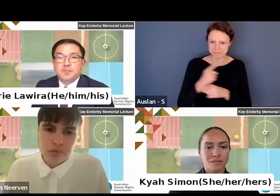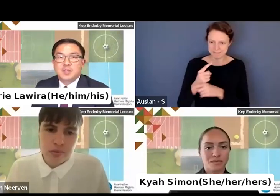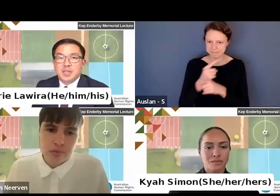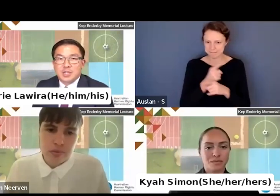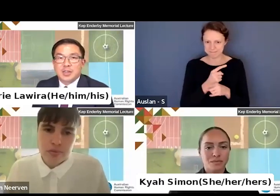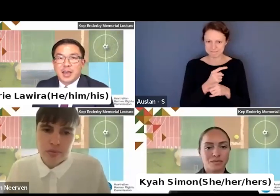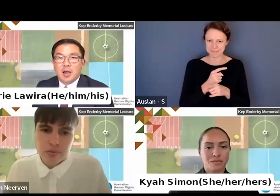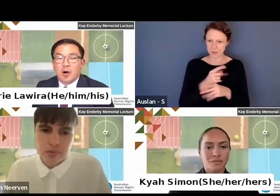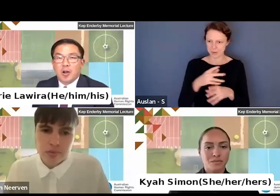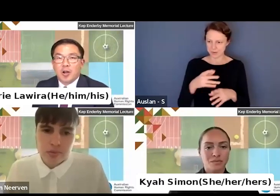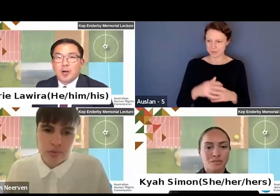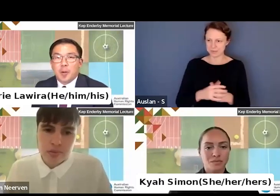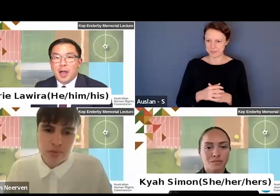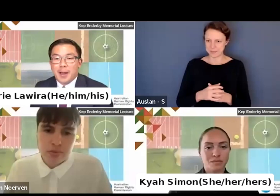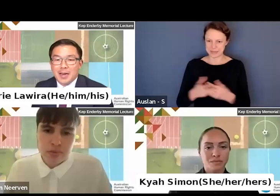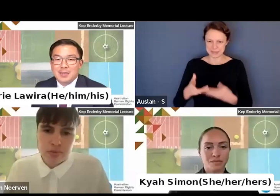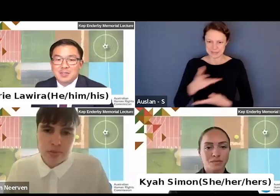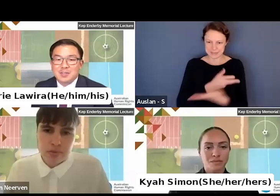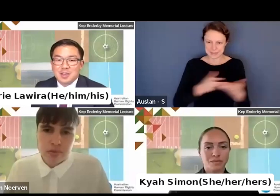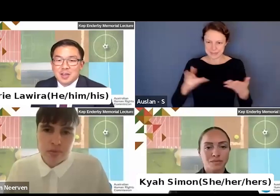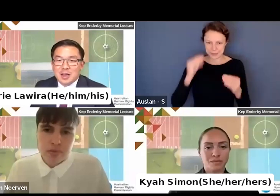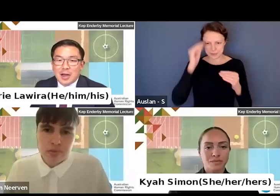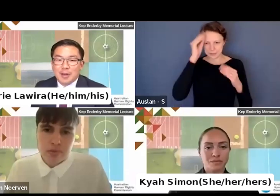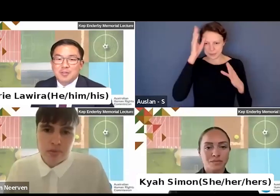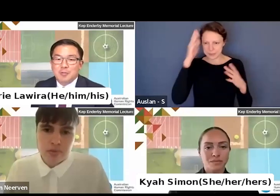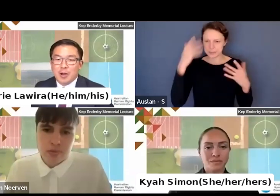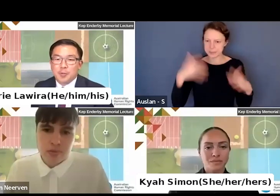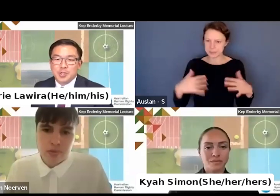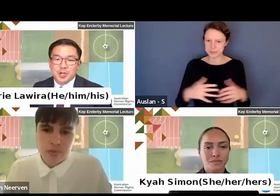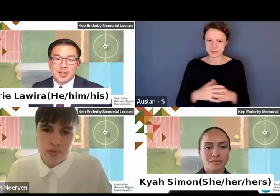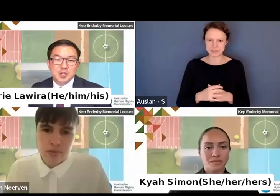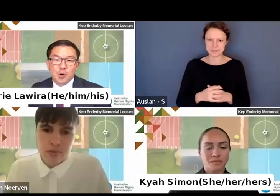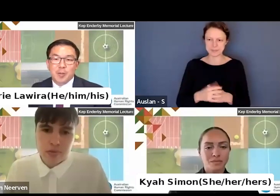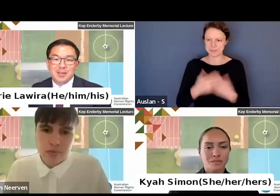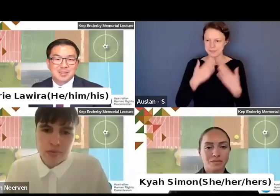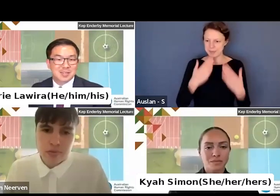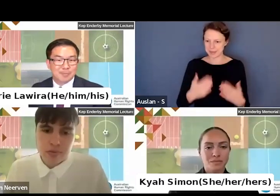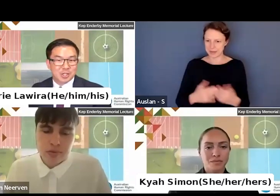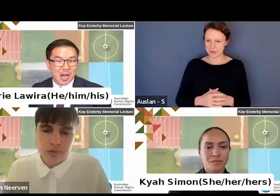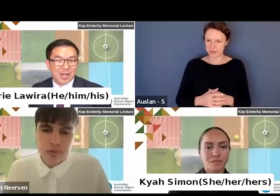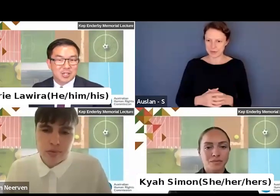discussion there on by our panelists. It was a great opportunity to talk about the systemic change